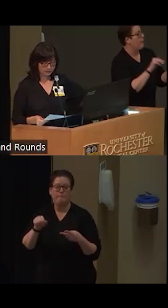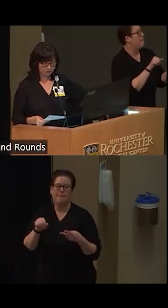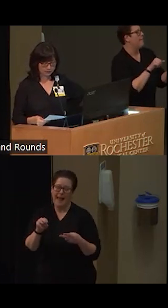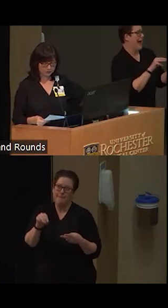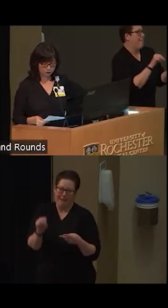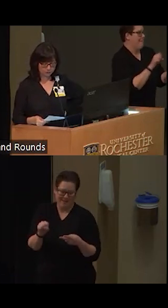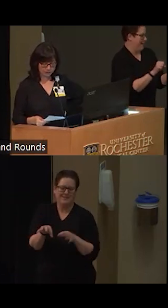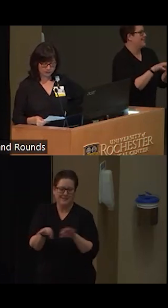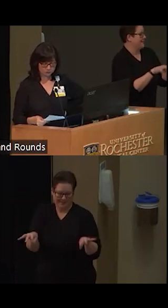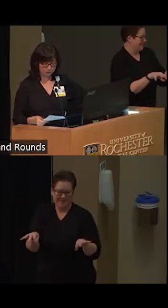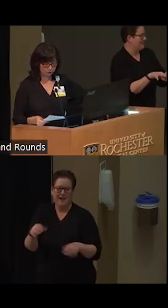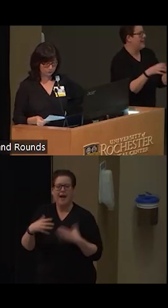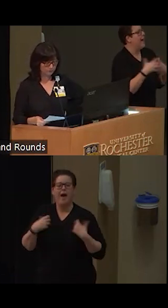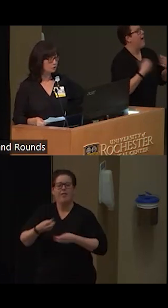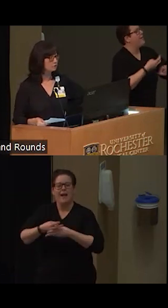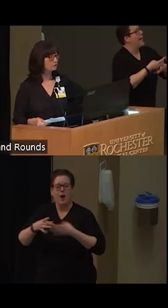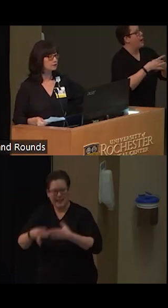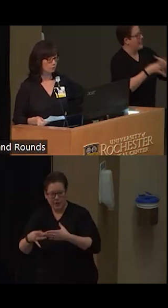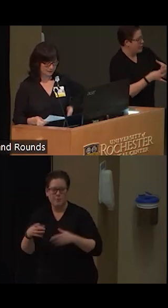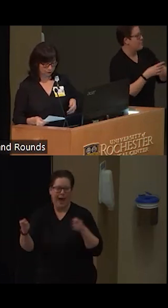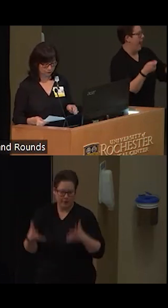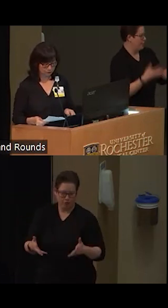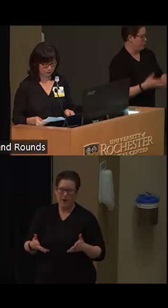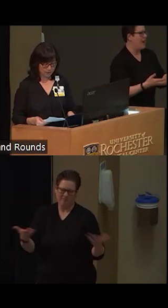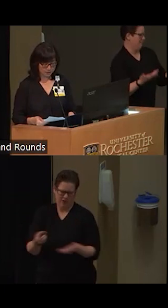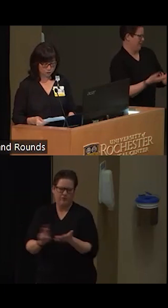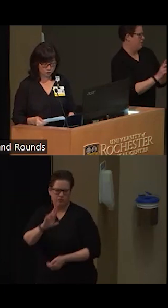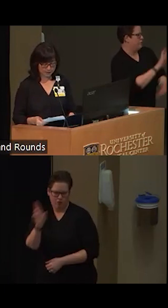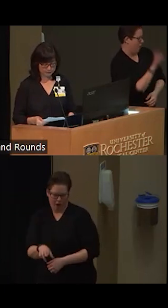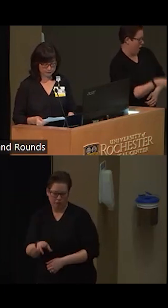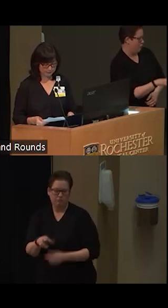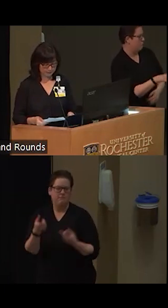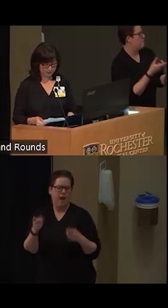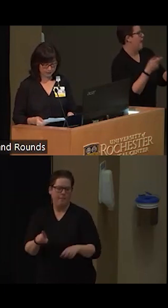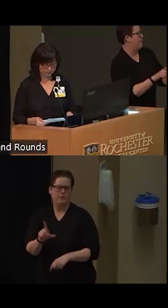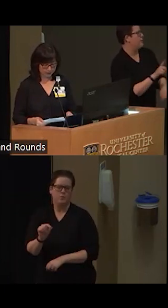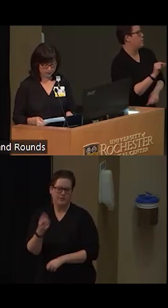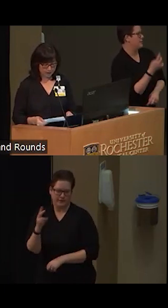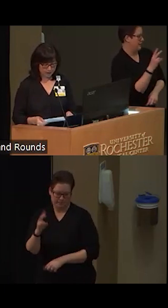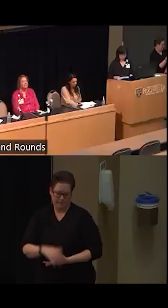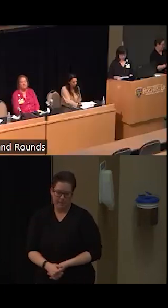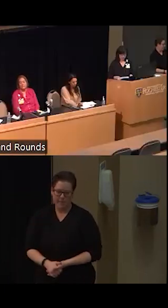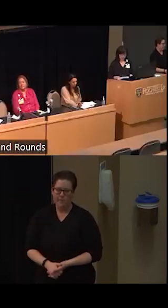healthcare and Leadership and administration from the University of Rochester in 2017. she